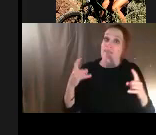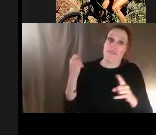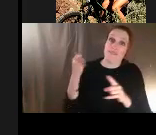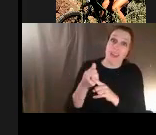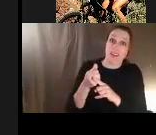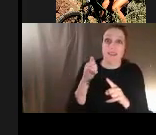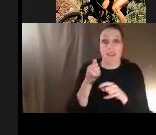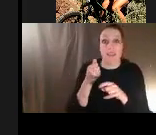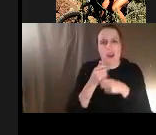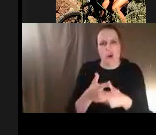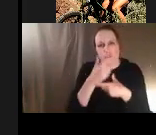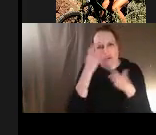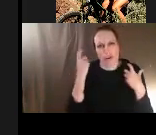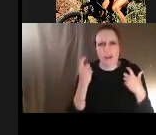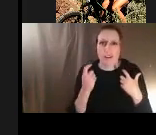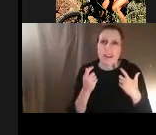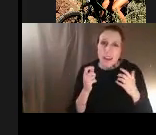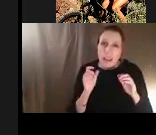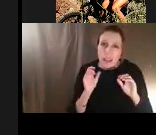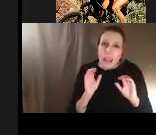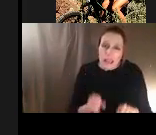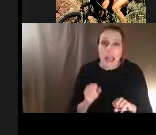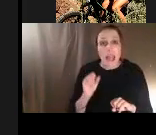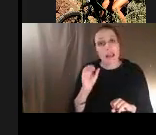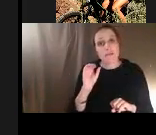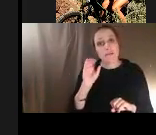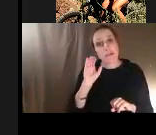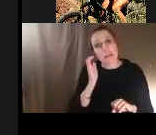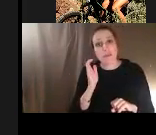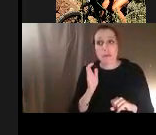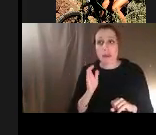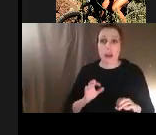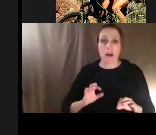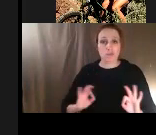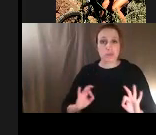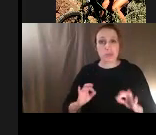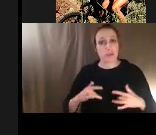seemingly smaller events that can cause enough